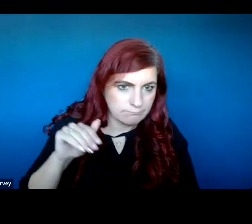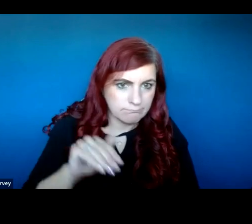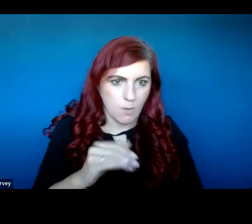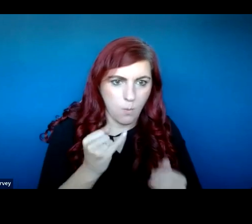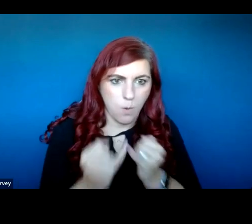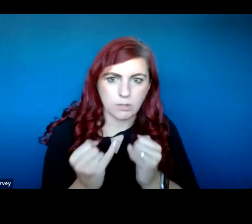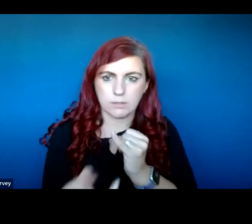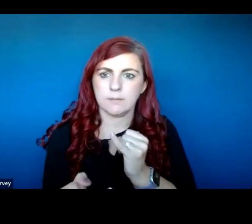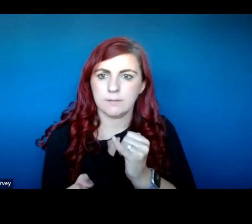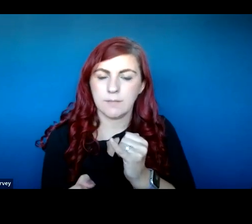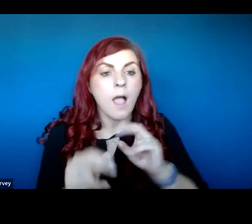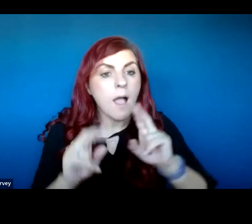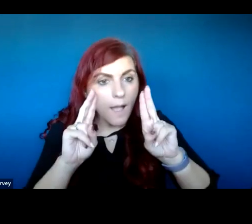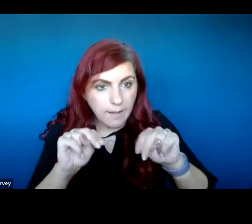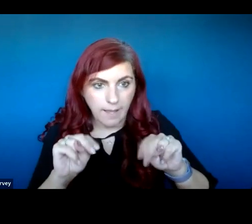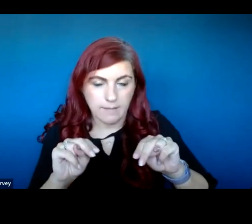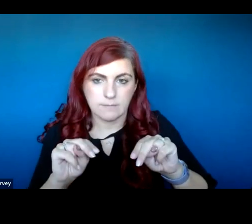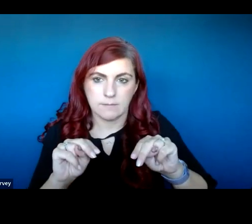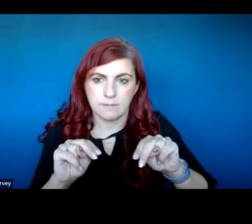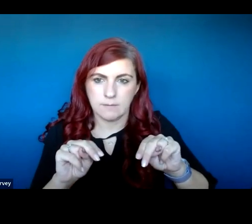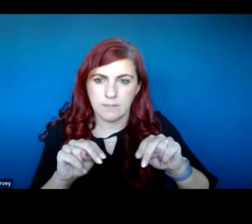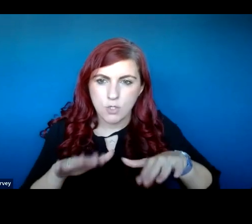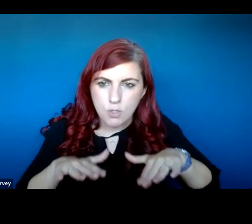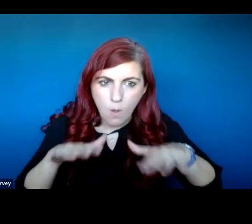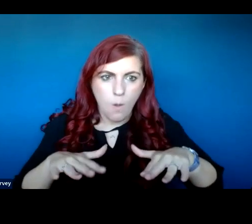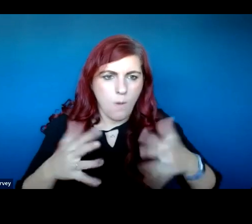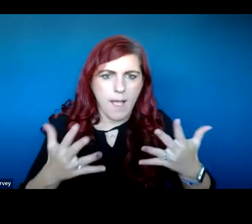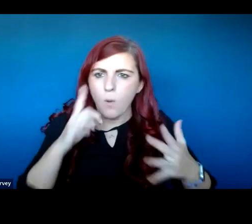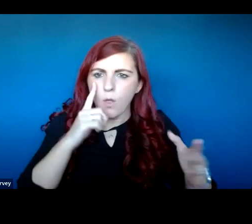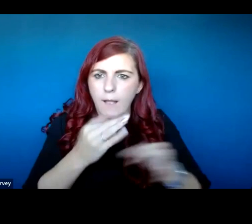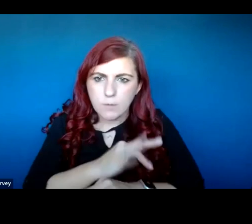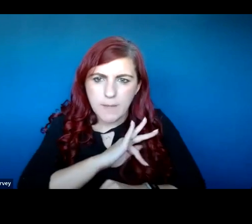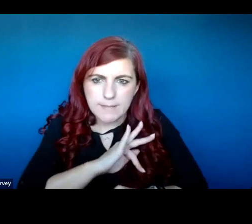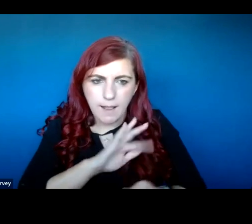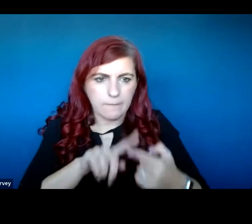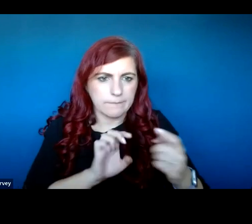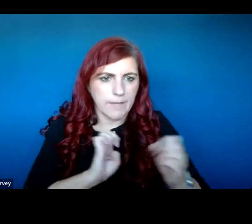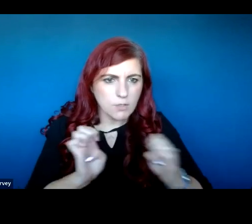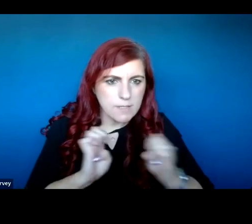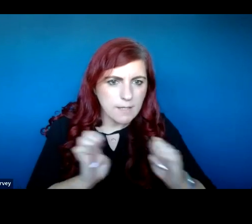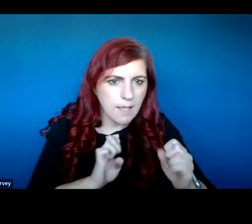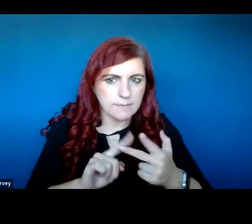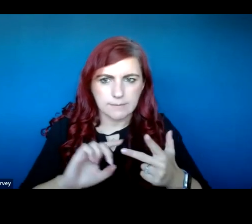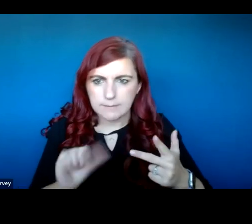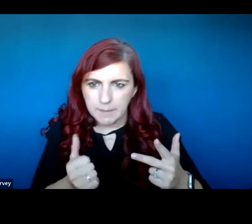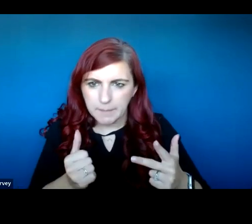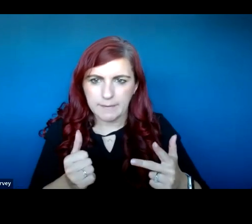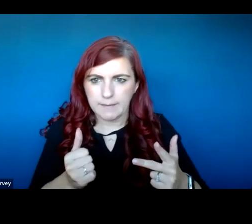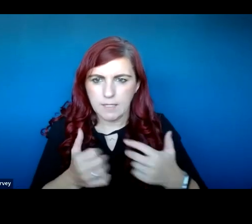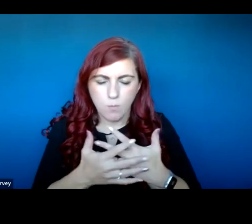I can slow it by looking after myself, by exercising, keeping as much as I can